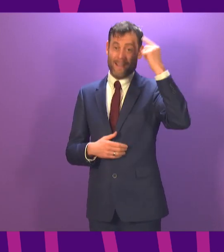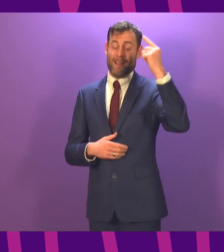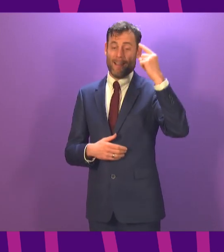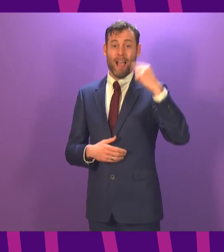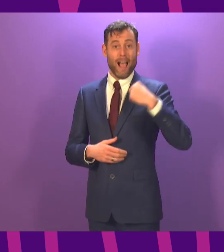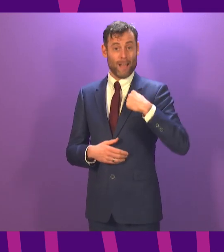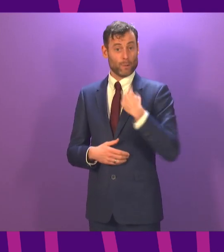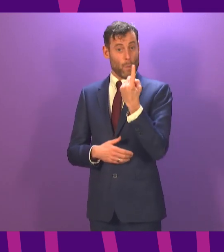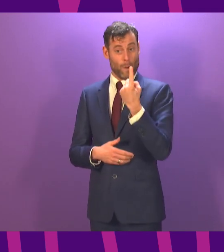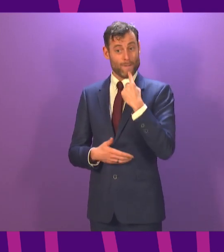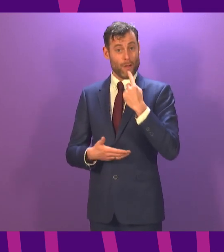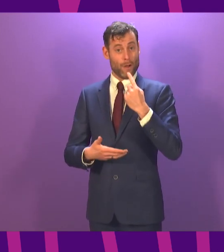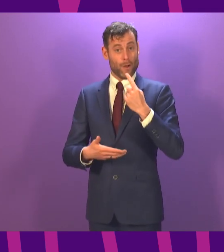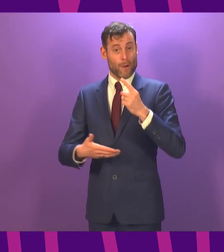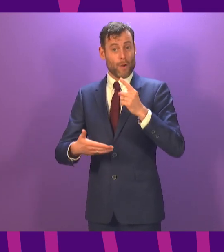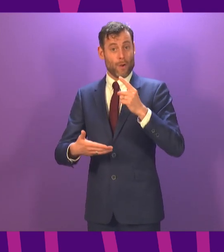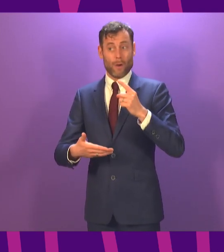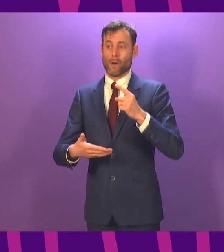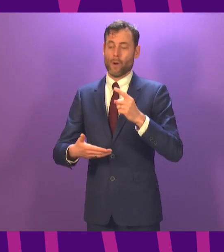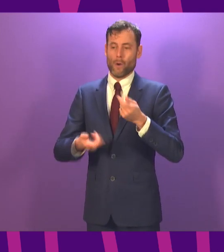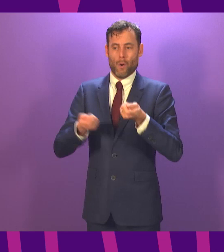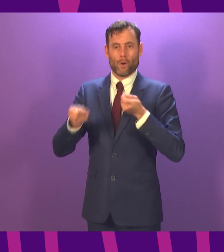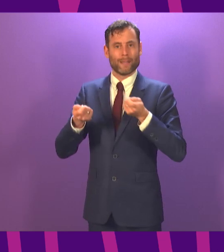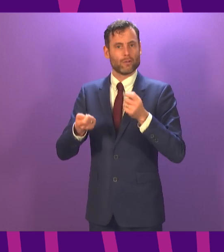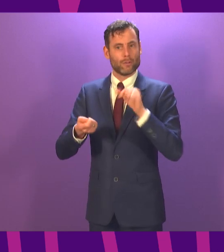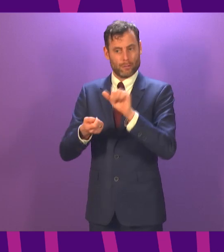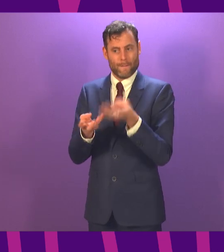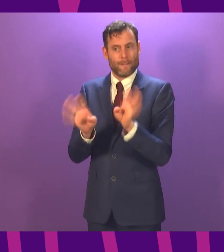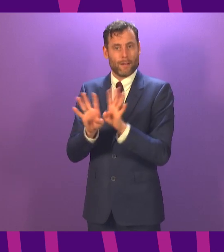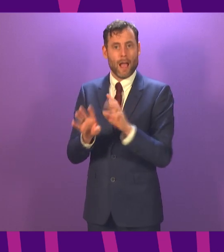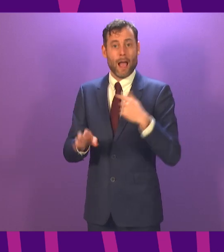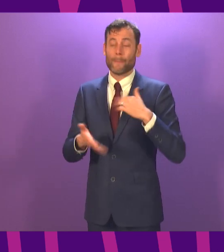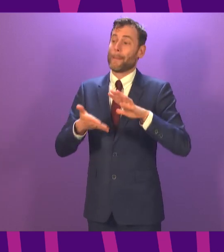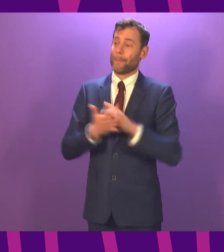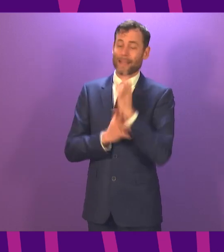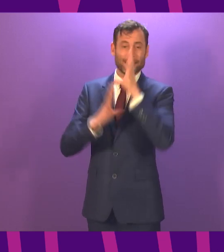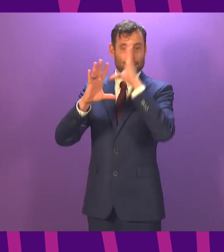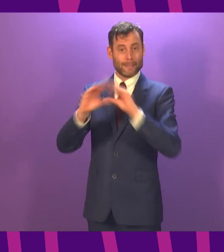safeguarding of the regalia, I am pleased that we were able to announce today, with